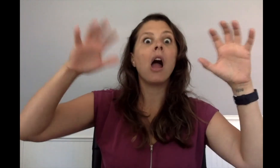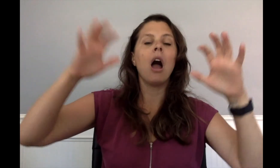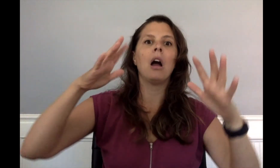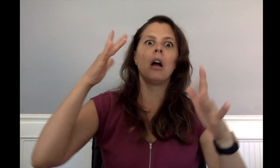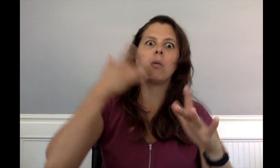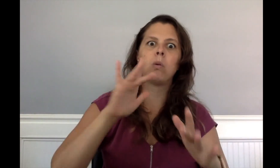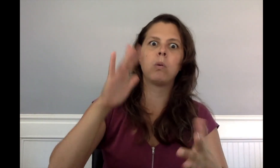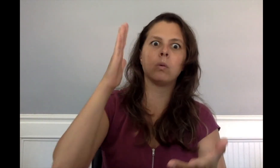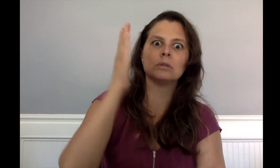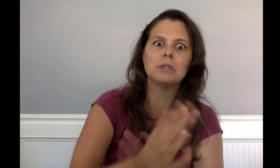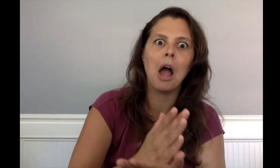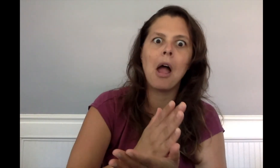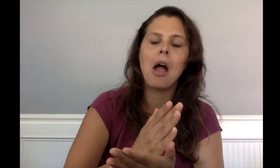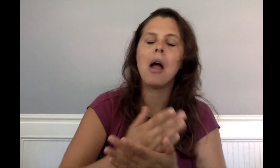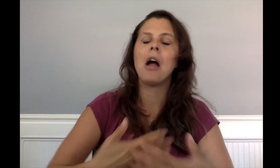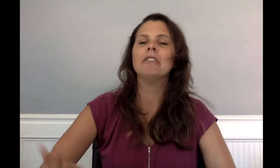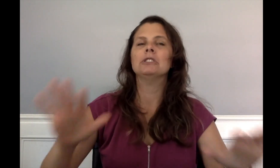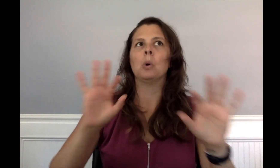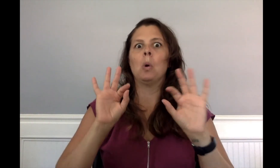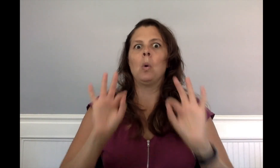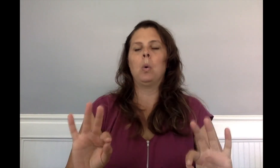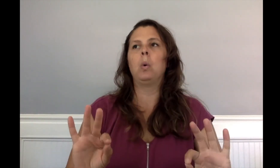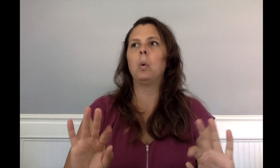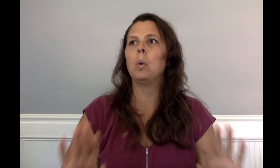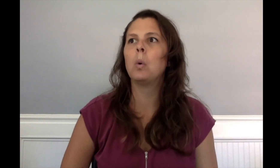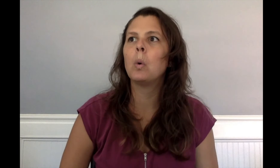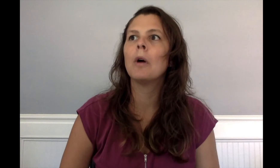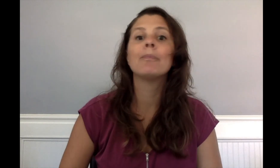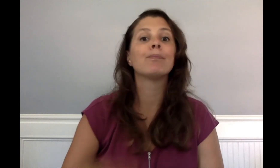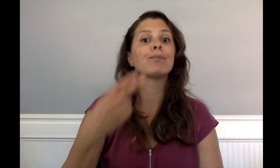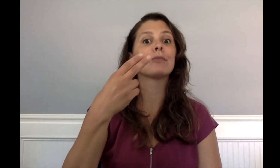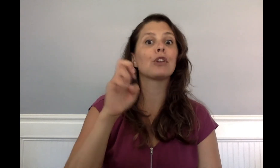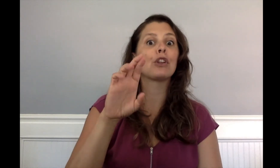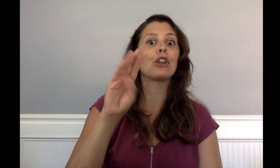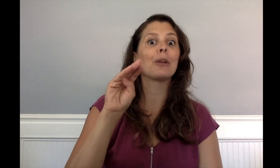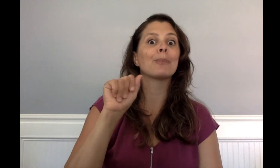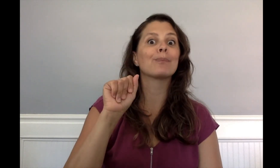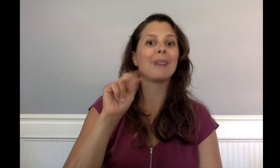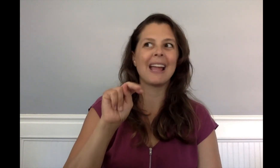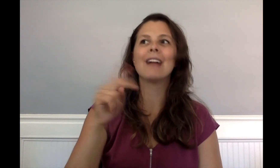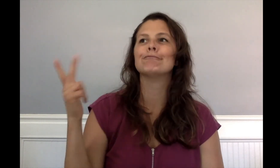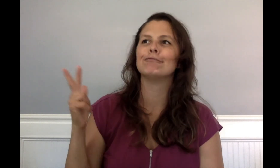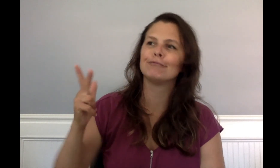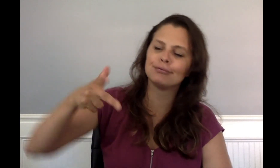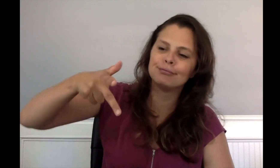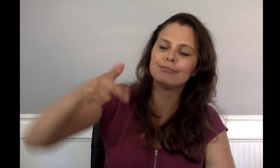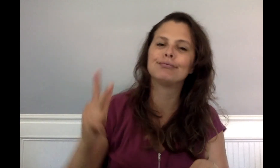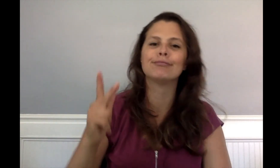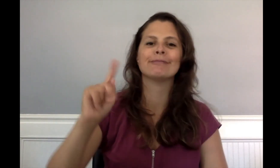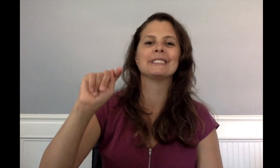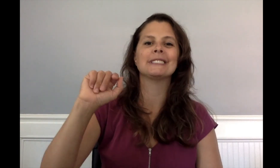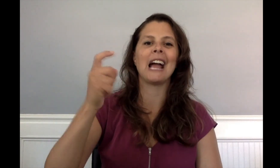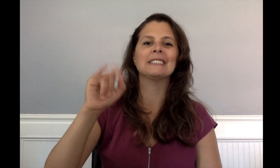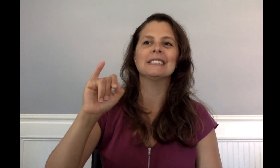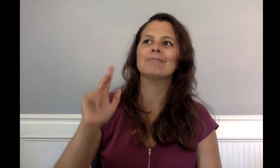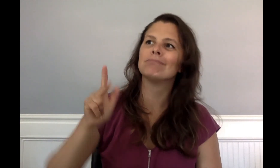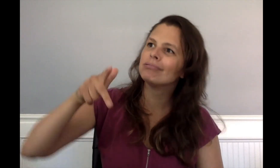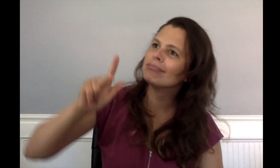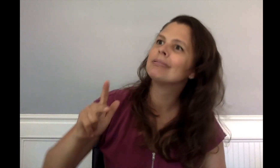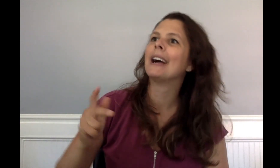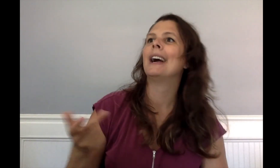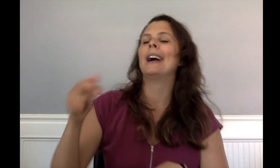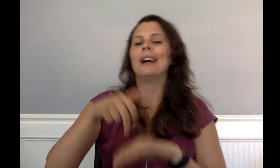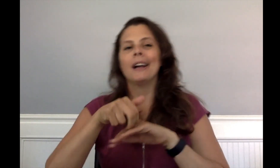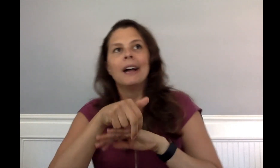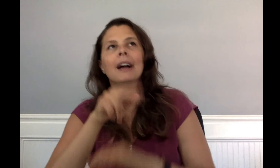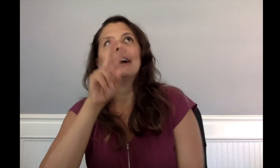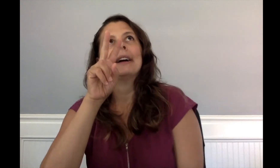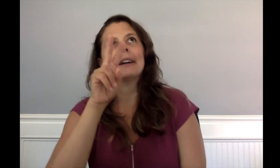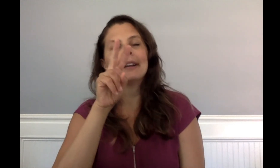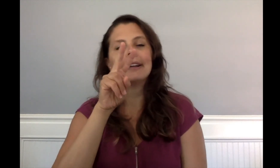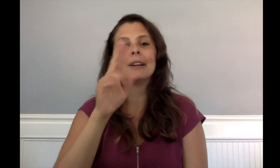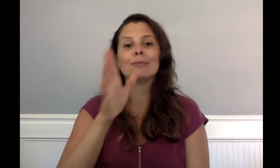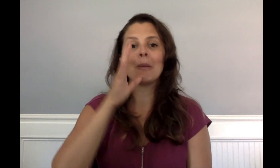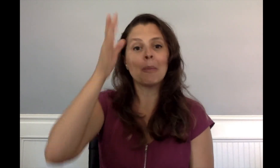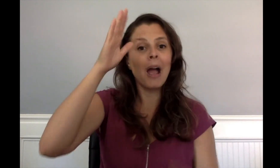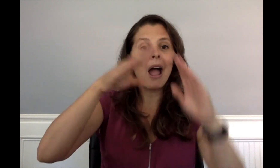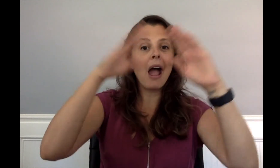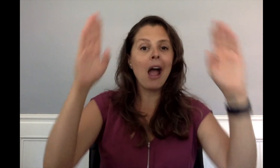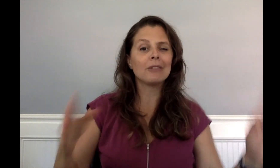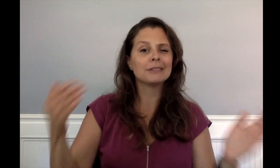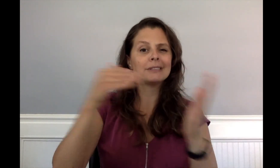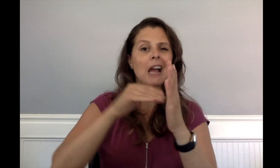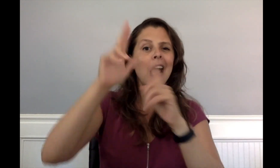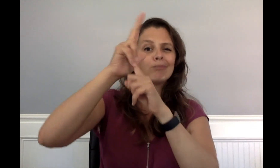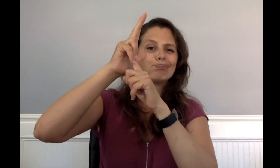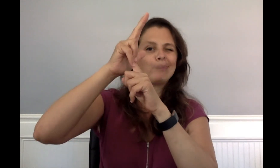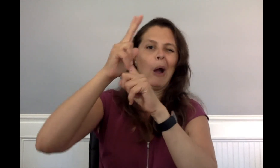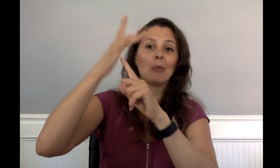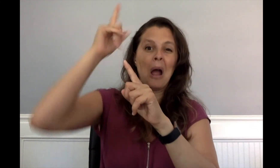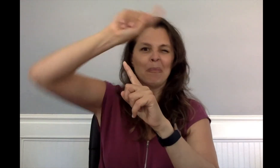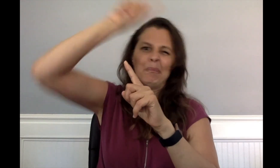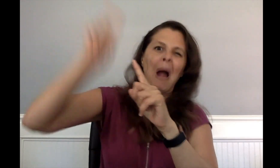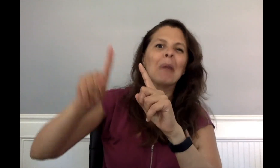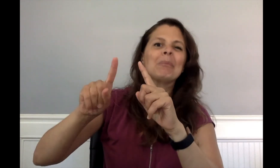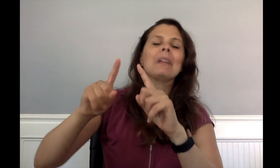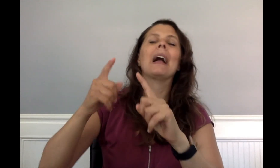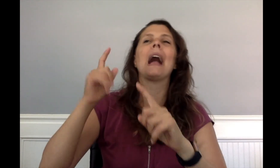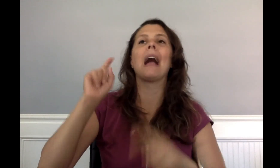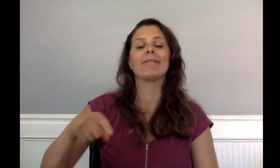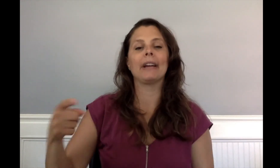the rain stopped. Herman stepped out of the taxi